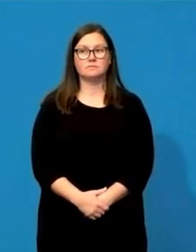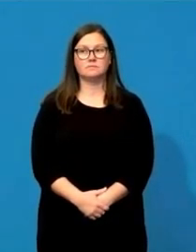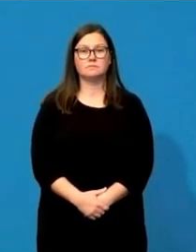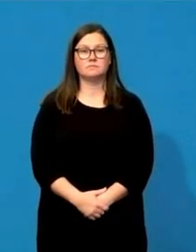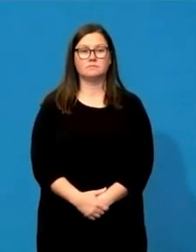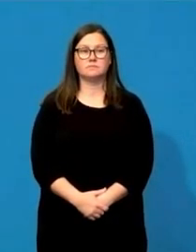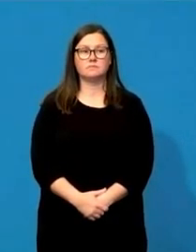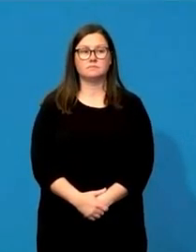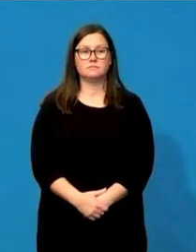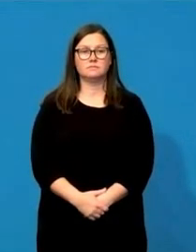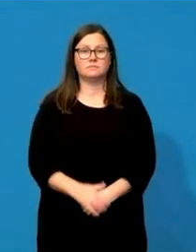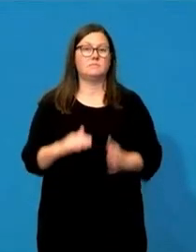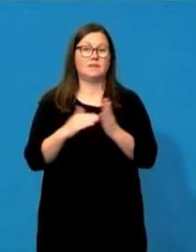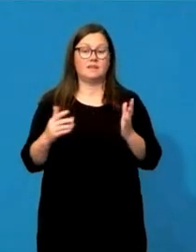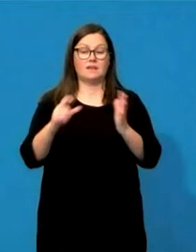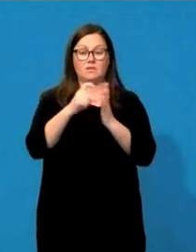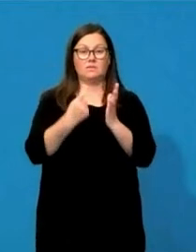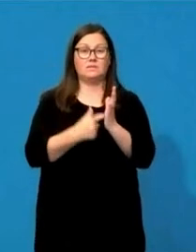Royal Commission is resumed. Yes, Ms Tarrago.